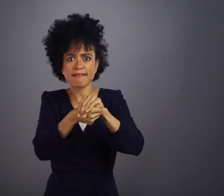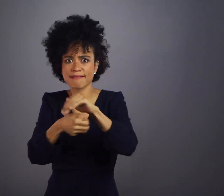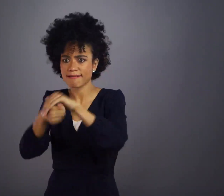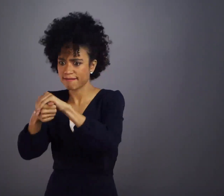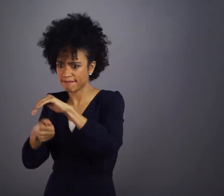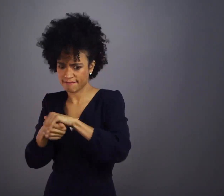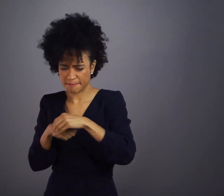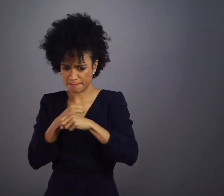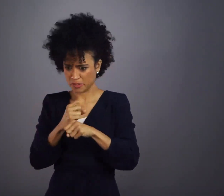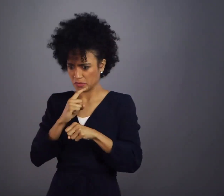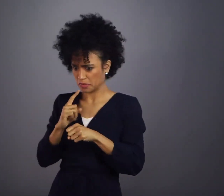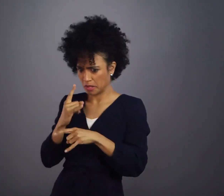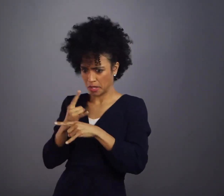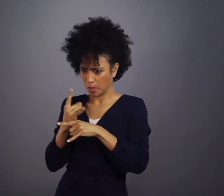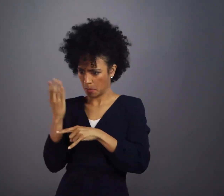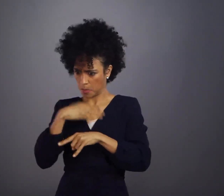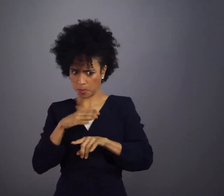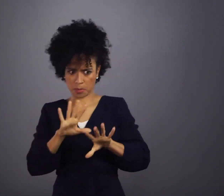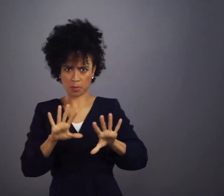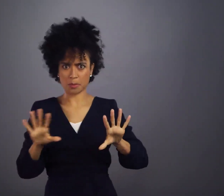to throw down the wastepipe.